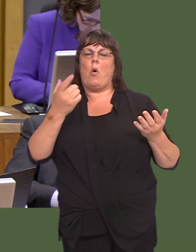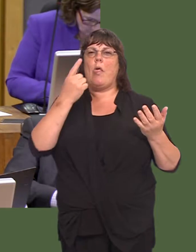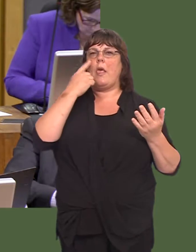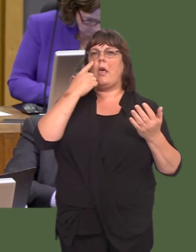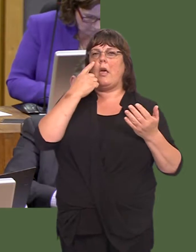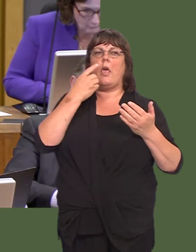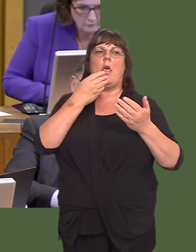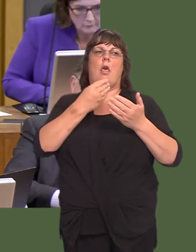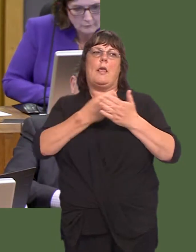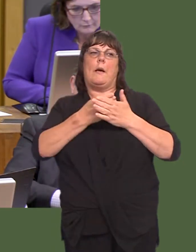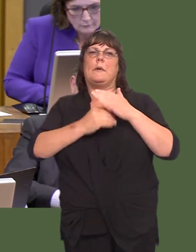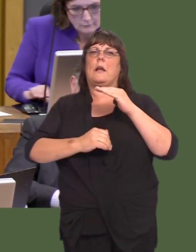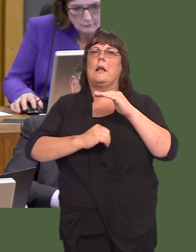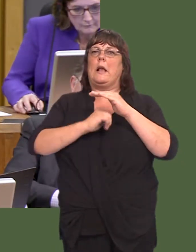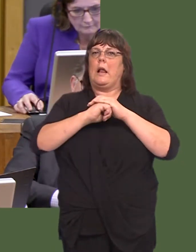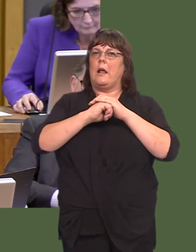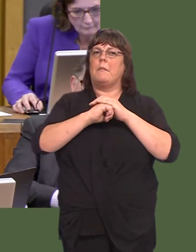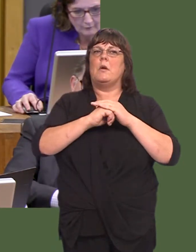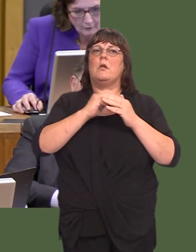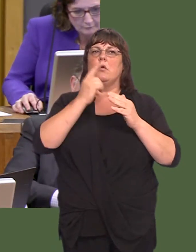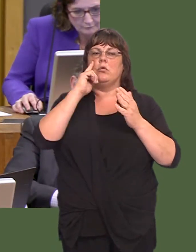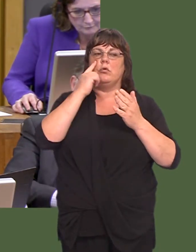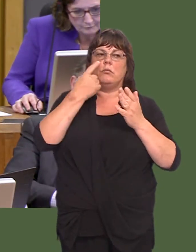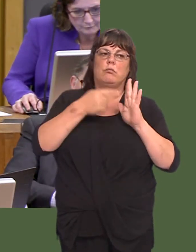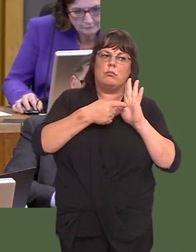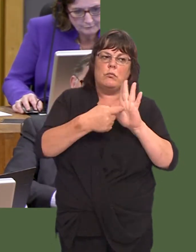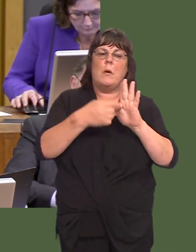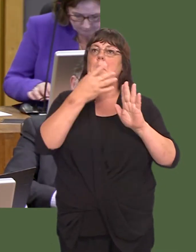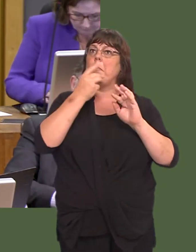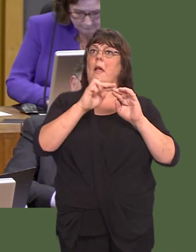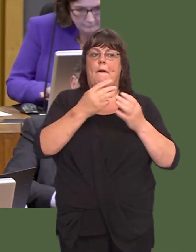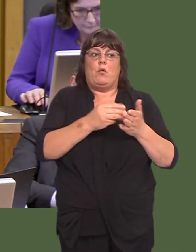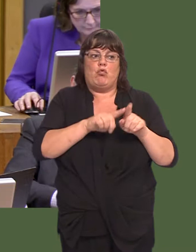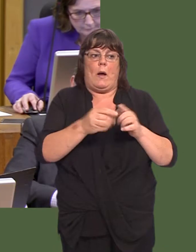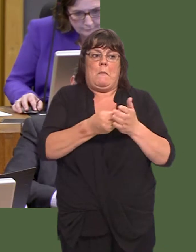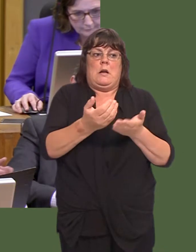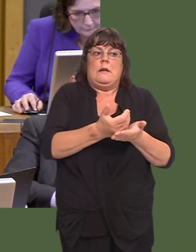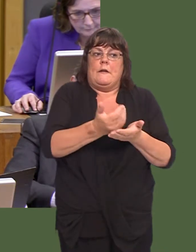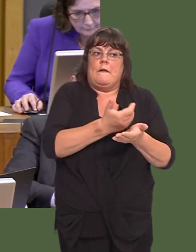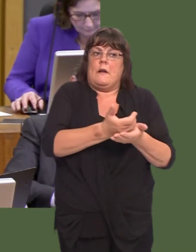reflects more realistically the hard work that people have put in to earning this money during the course of their lives?